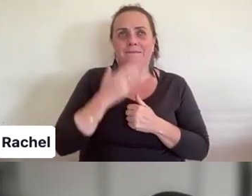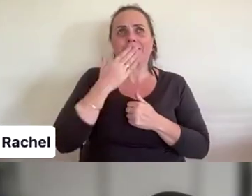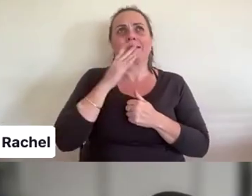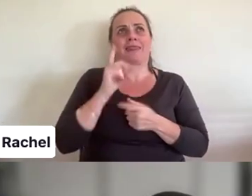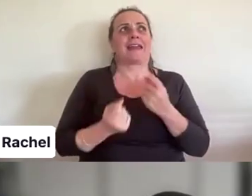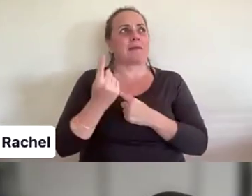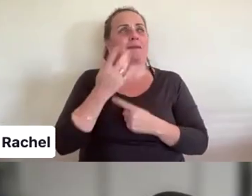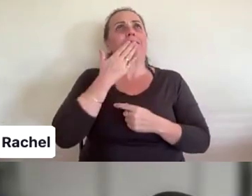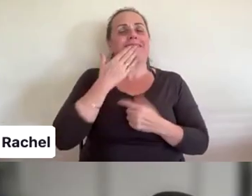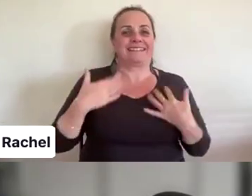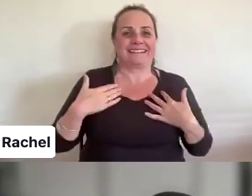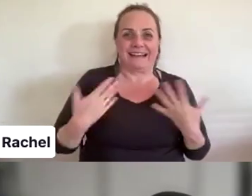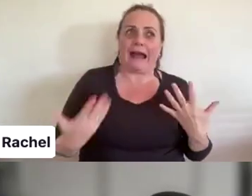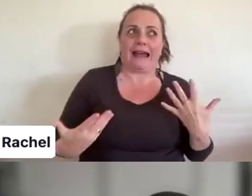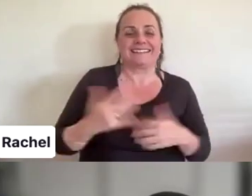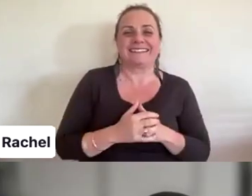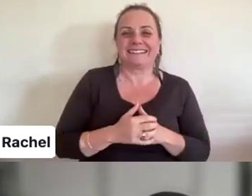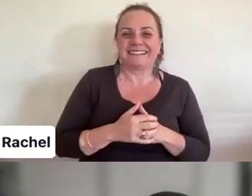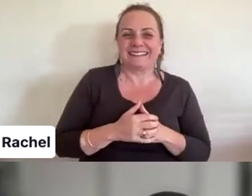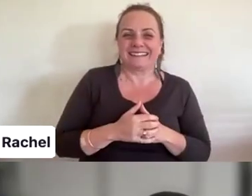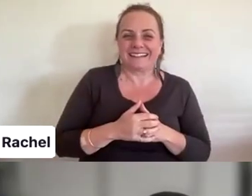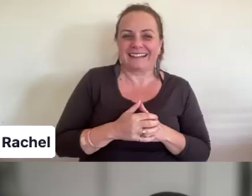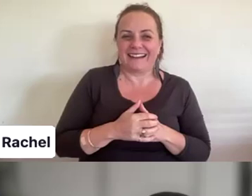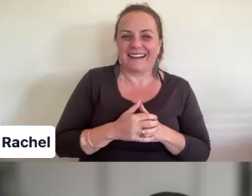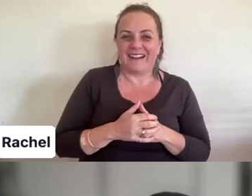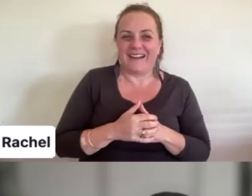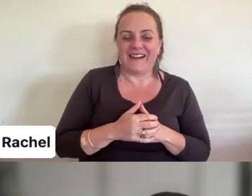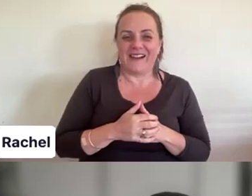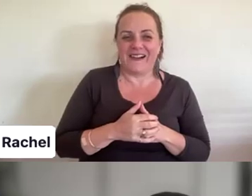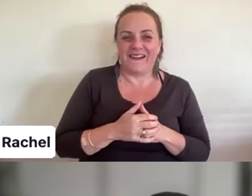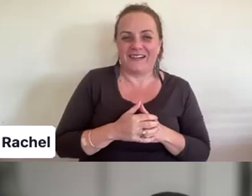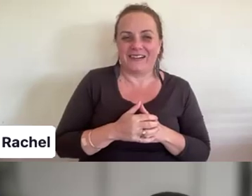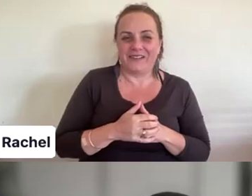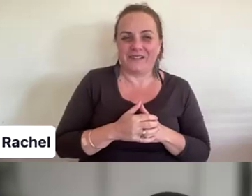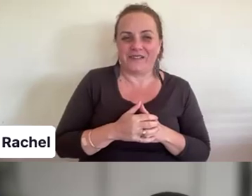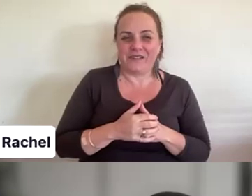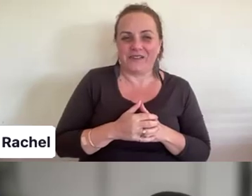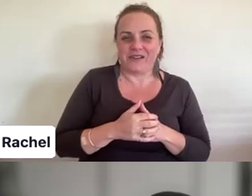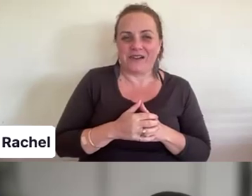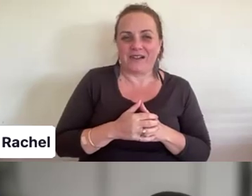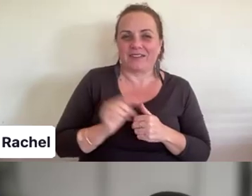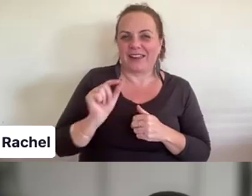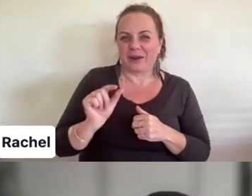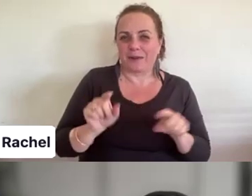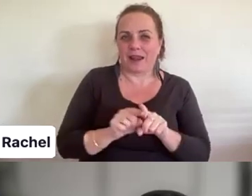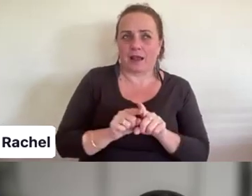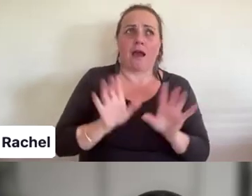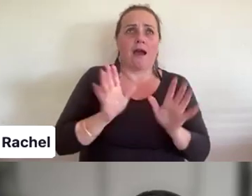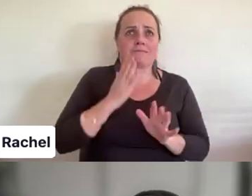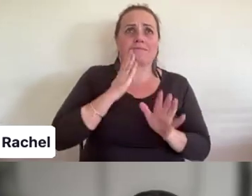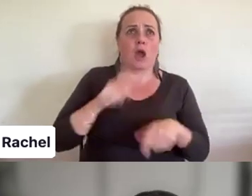but sorry, I'm being Cynical. A little bit cynical there, but anyway, that was the challenge that was